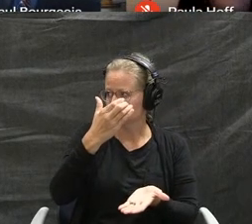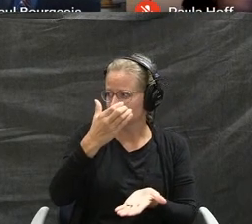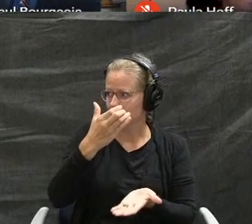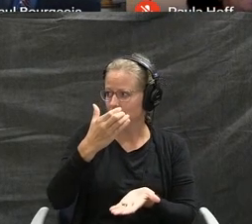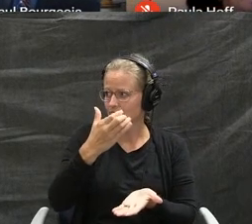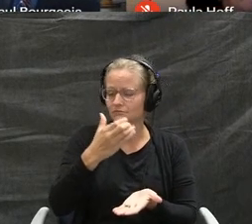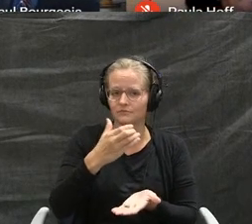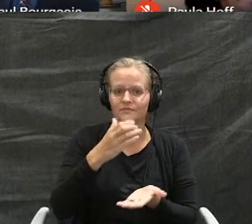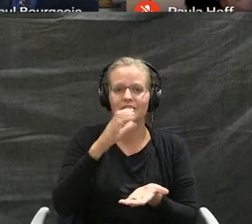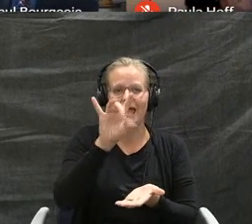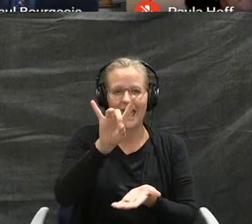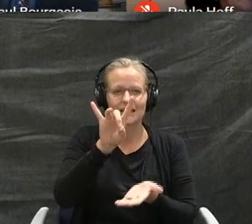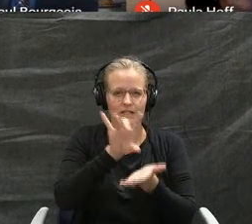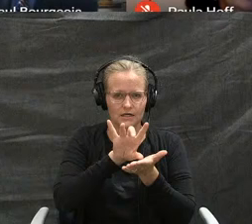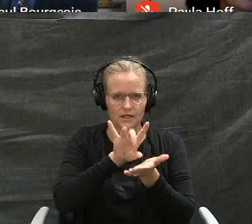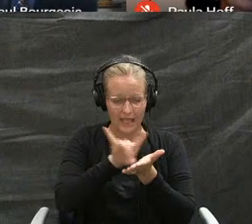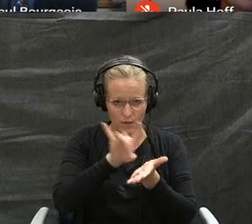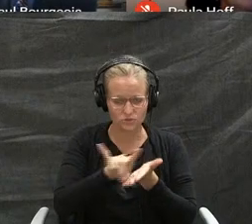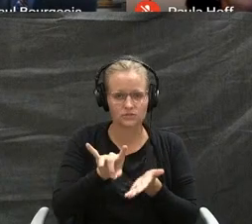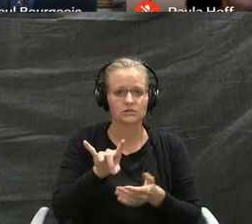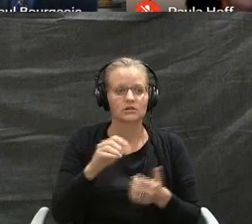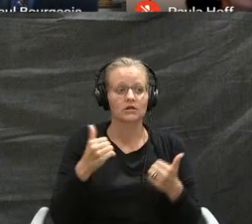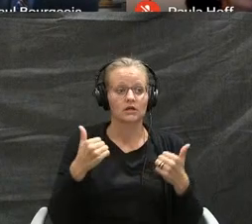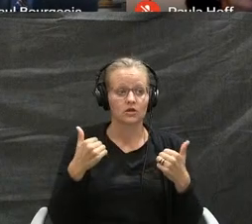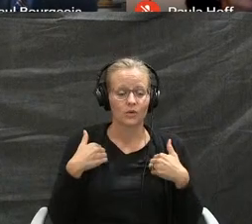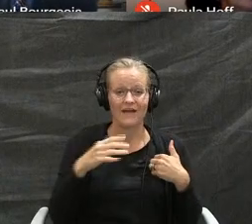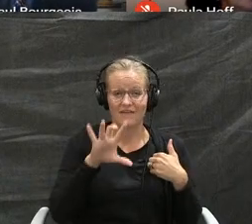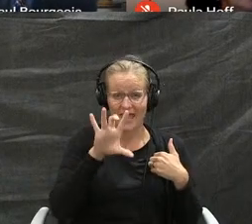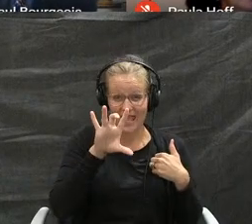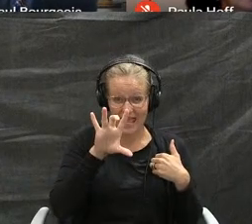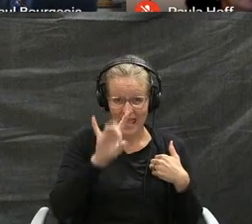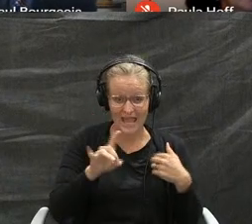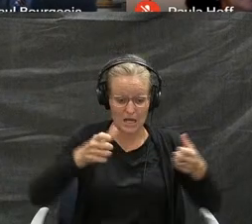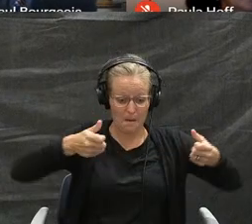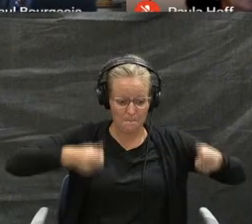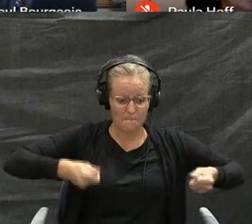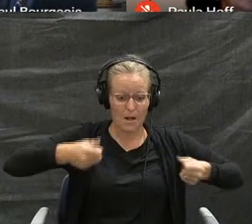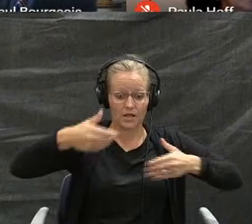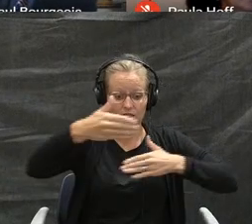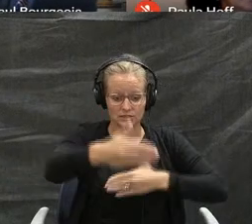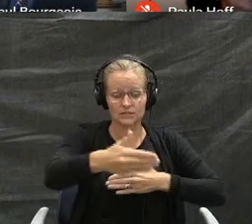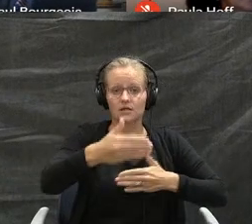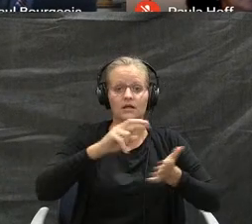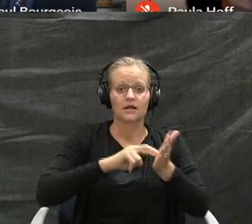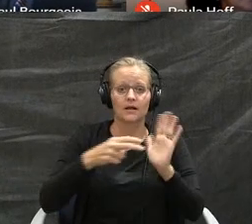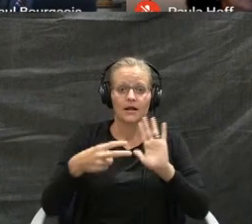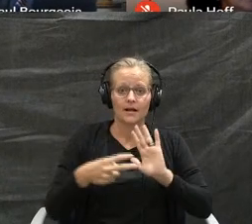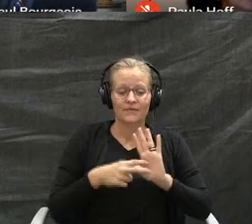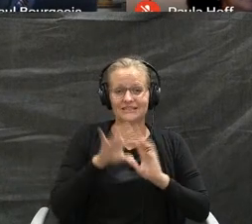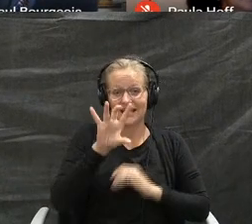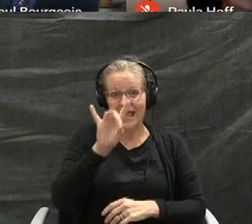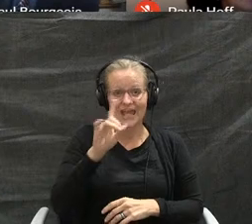buckets of disinfecting wipes. That's one for every classroom in the district. Every regular classroom. So between those two,